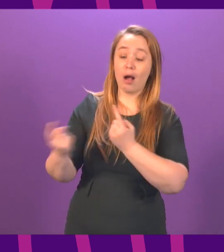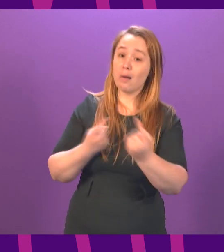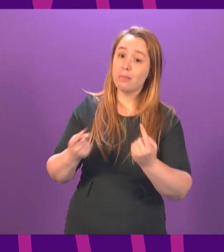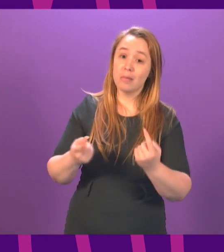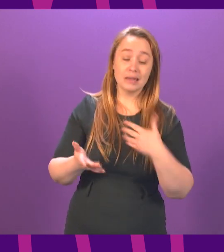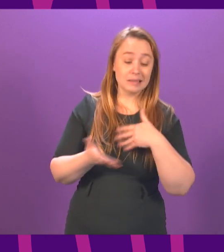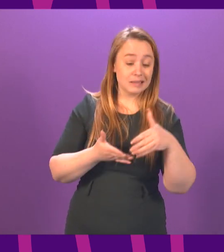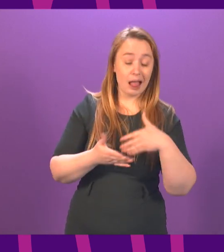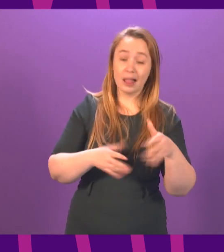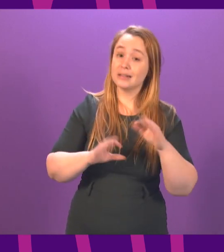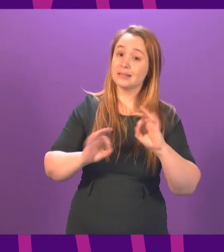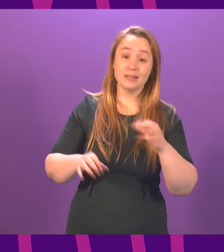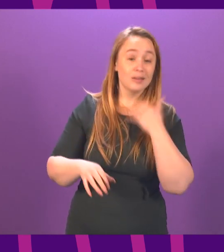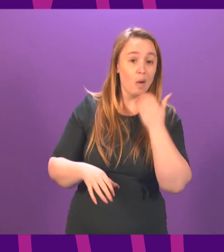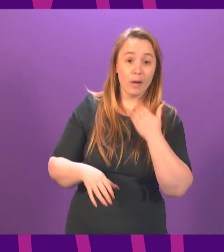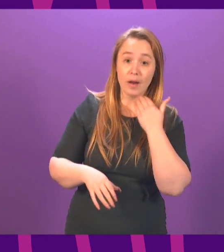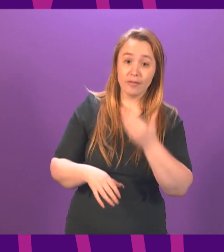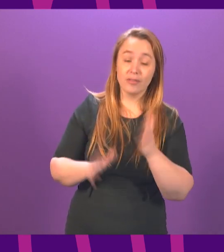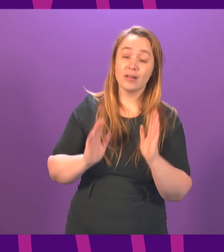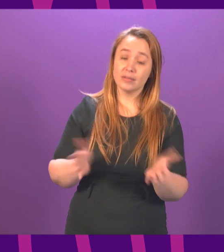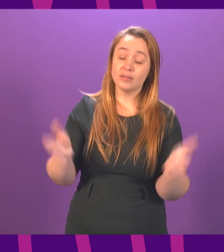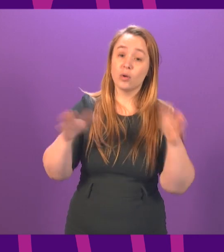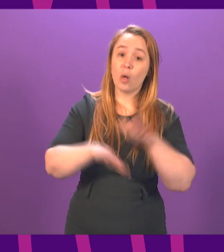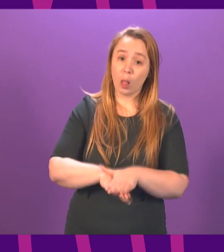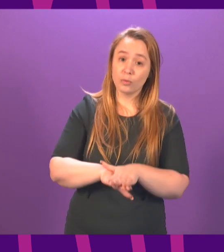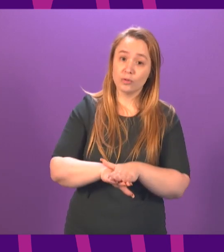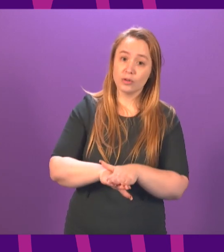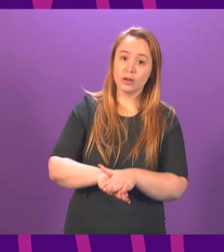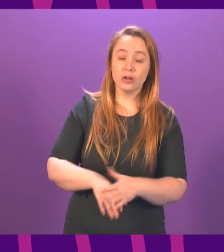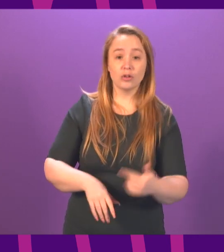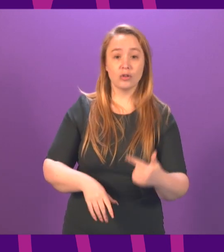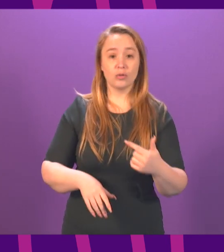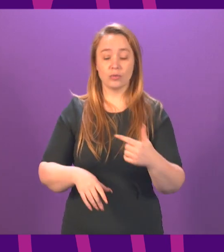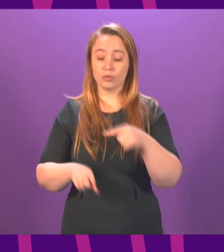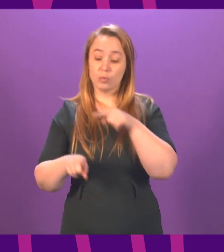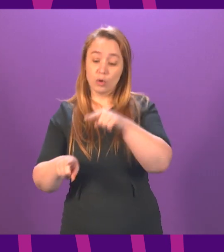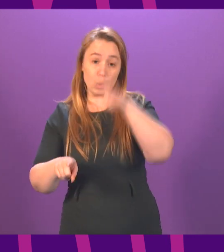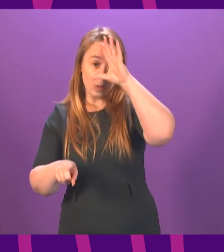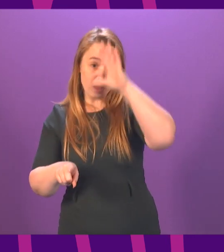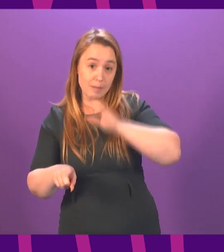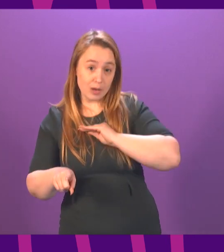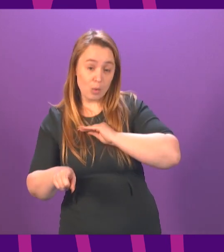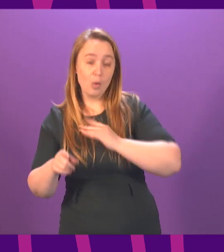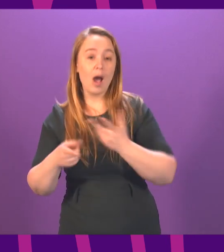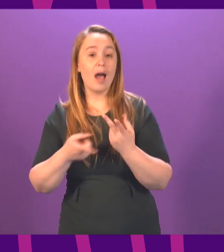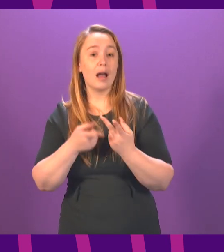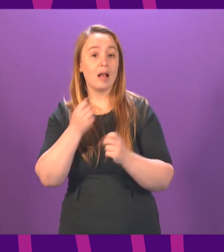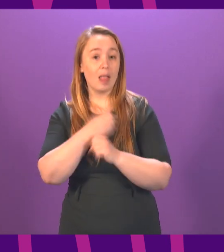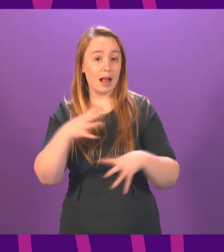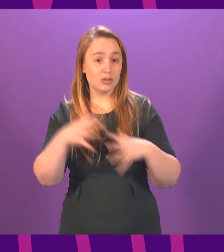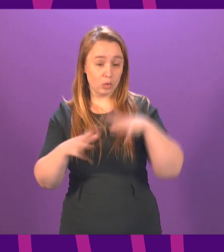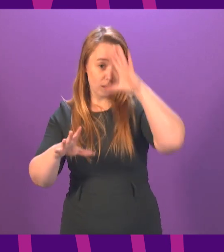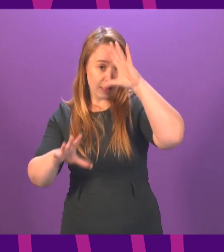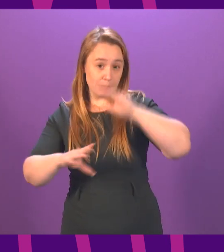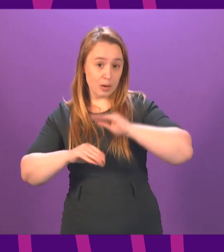to the wall. Will the First Minister keep me and other Glasgow members informed as to how the Government will proceed on that point? I am sure that she appreciates that Glasgow